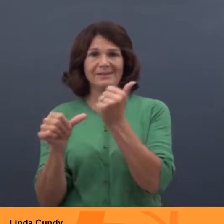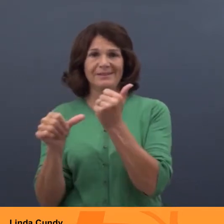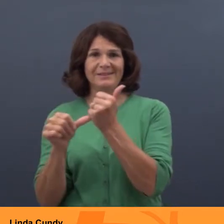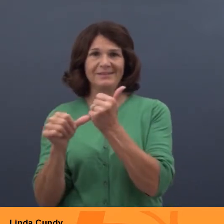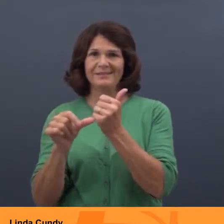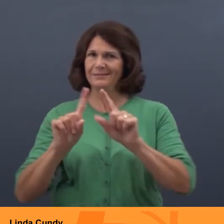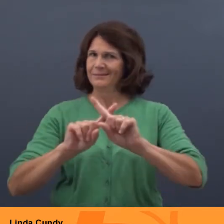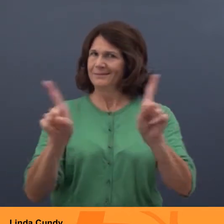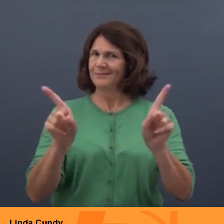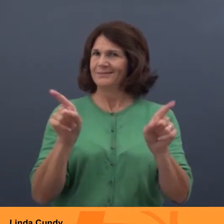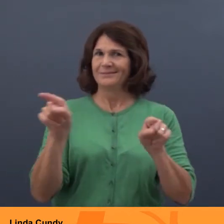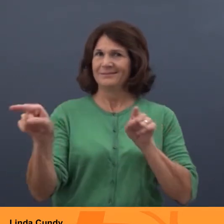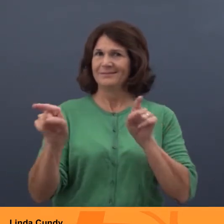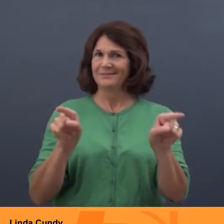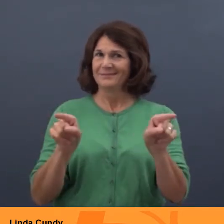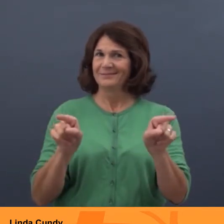interpreter.